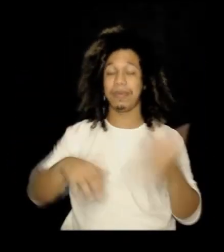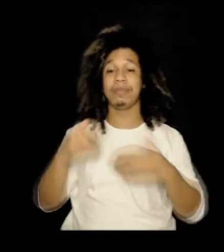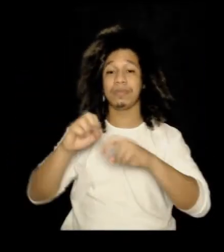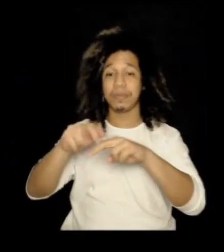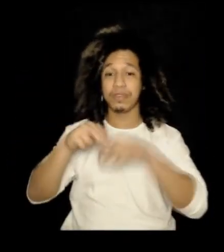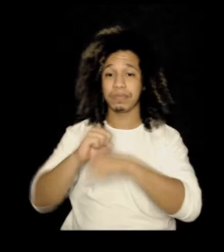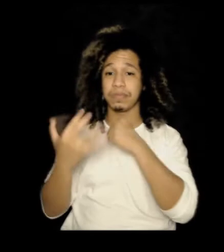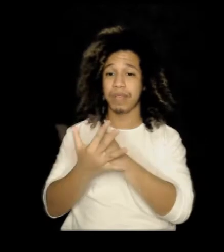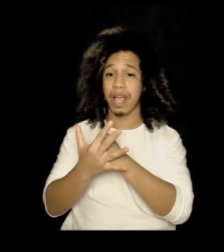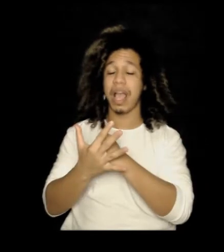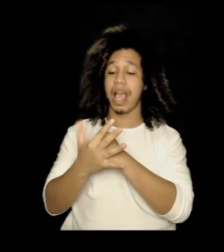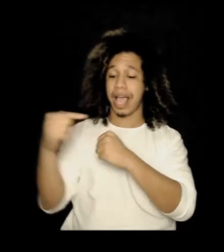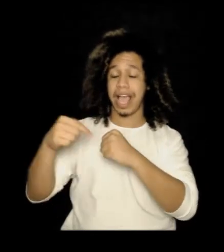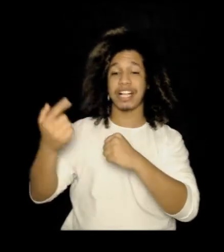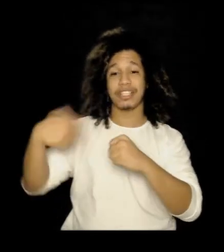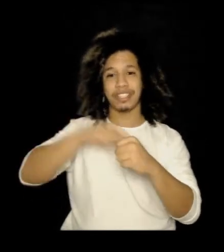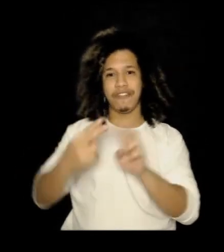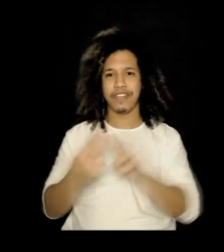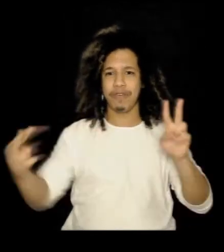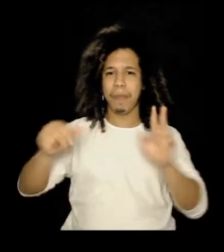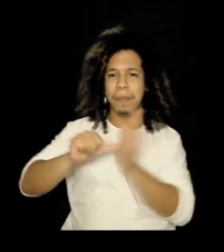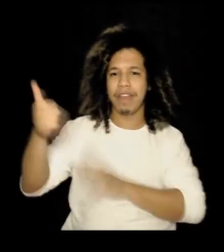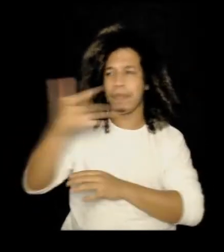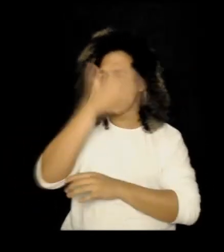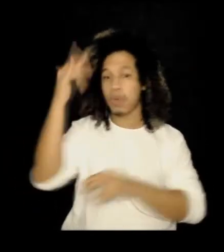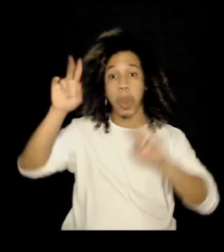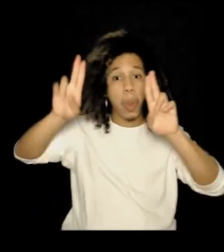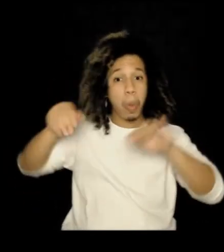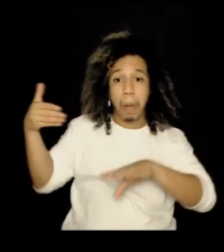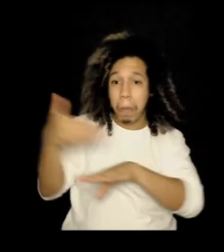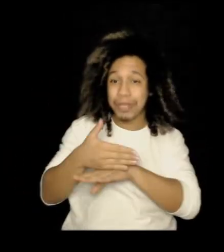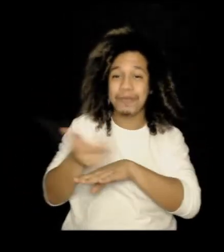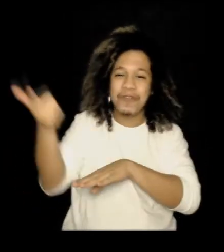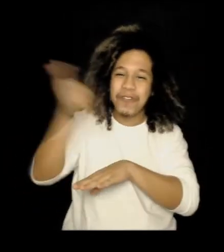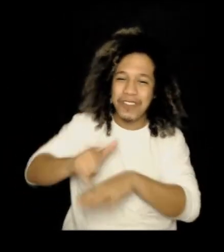Because of the pandemic, many people who had never been to an EPPI conference before could attend the